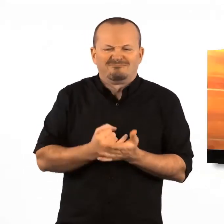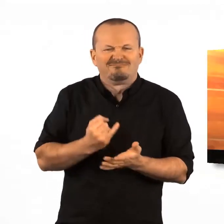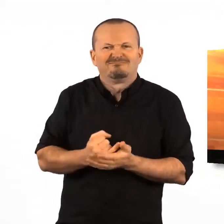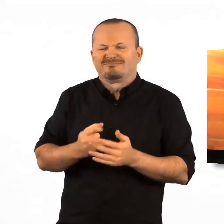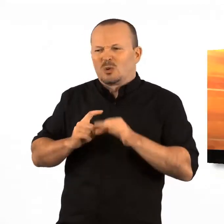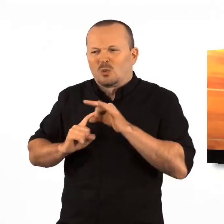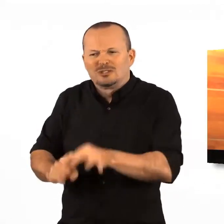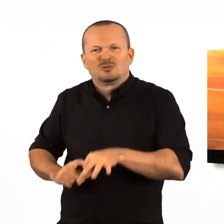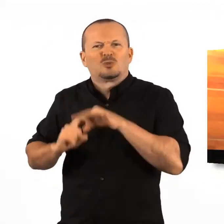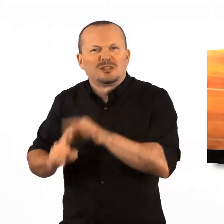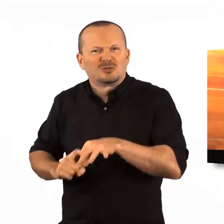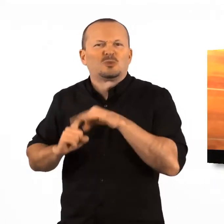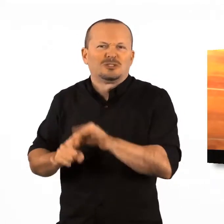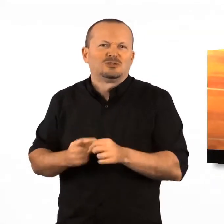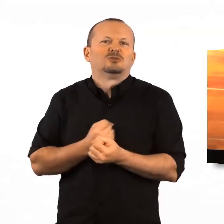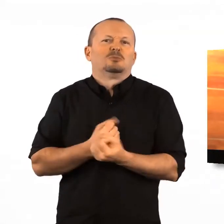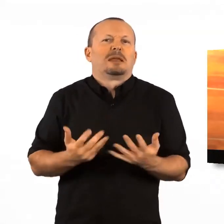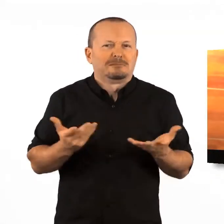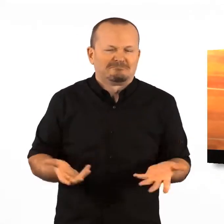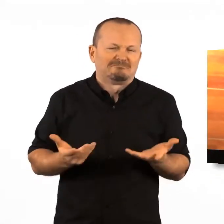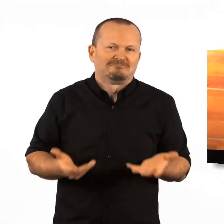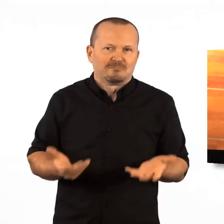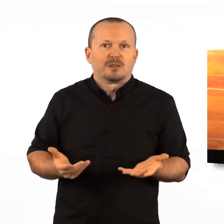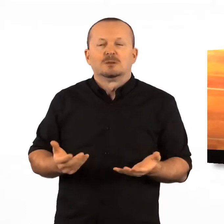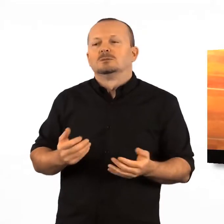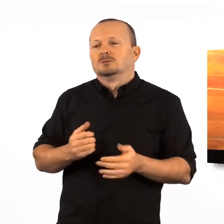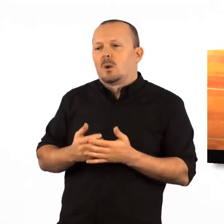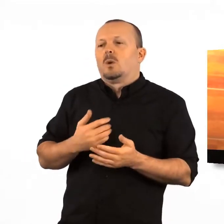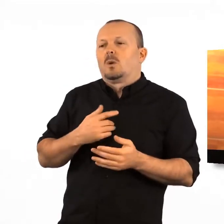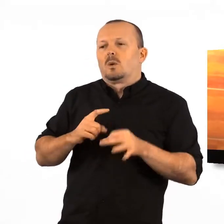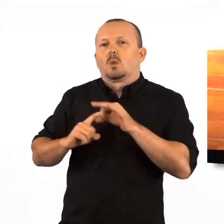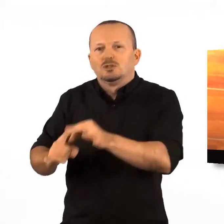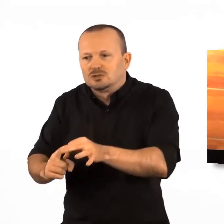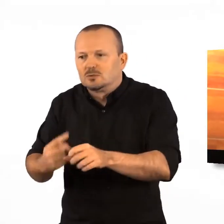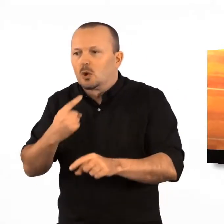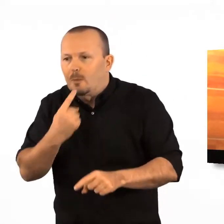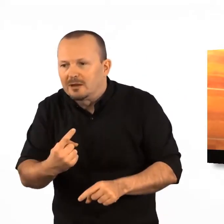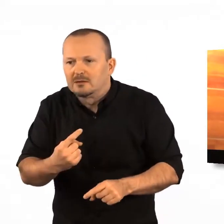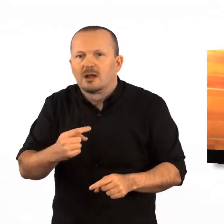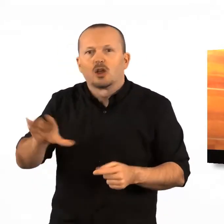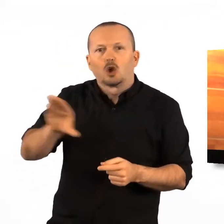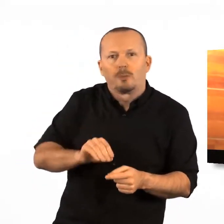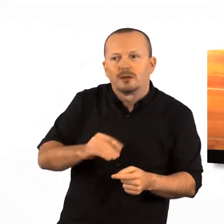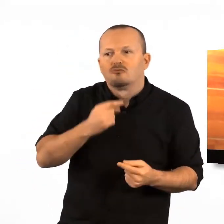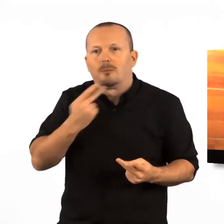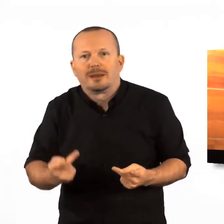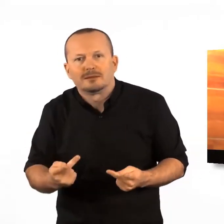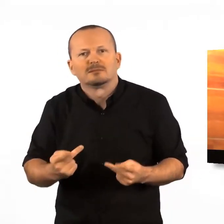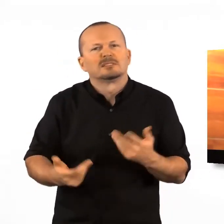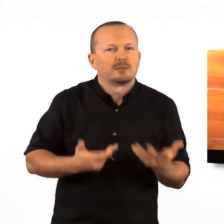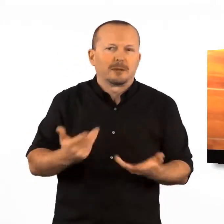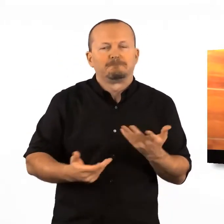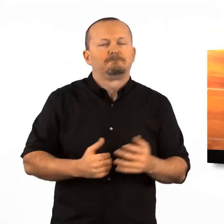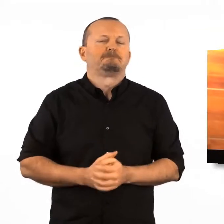Repeat, repeat, repeat. which was the thing I was talking to Melissa about earlier. Can’t